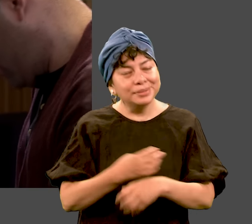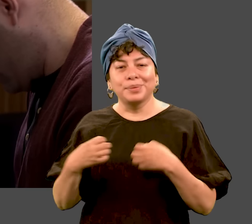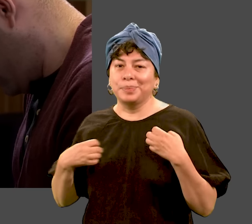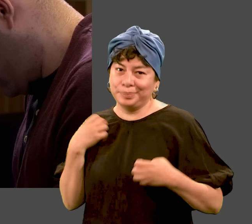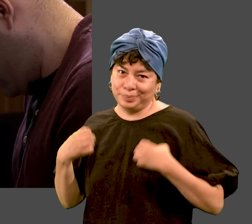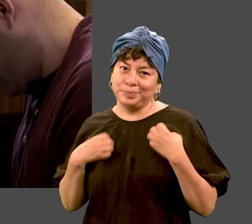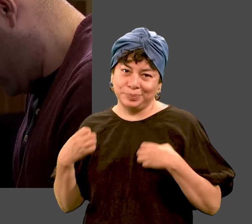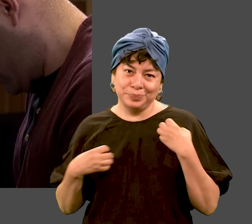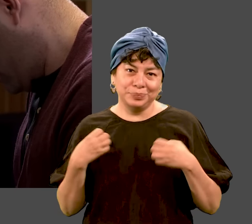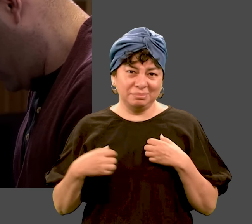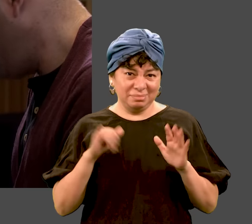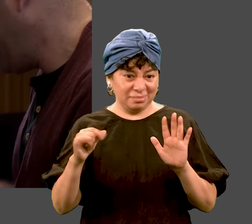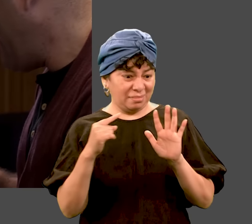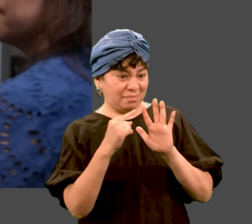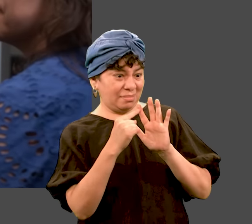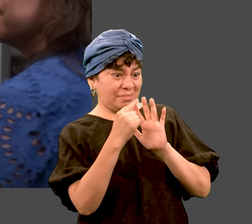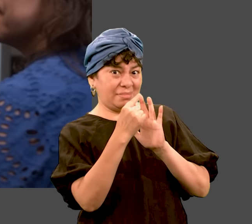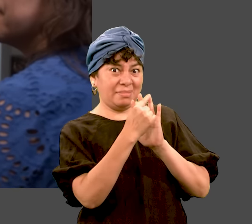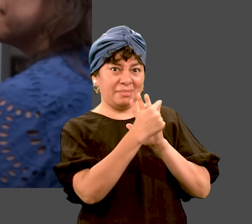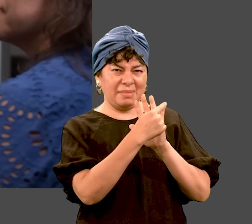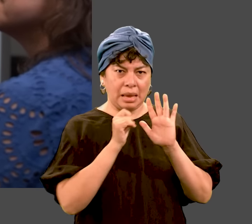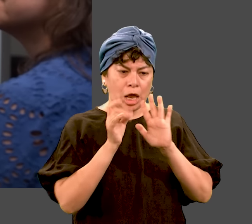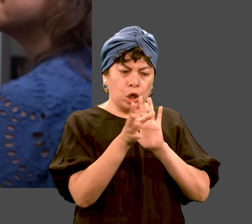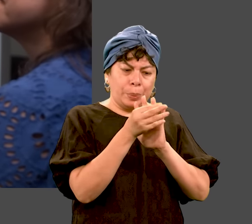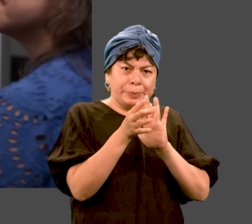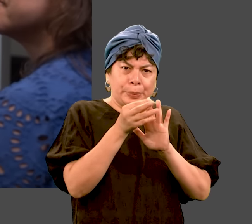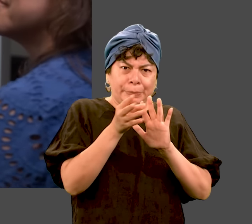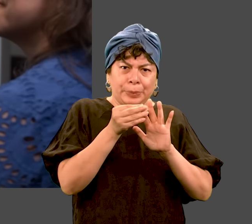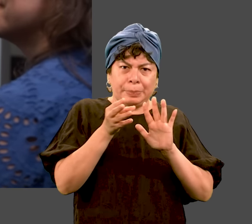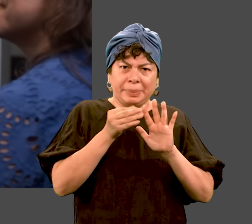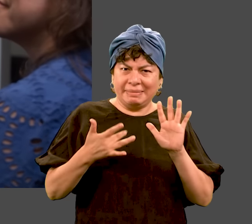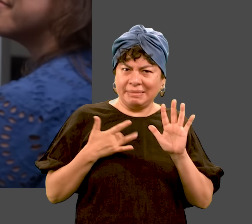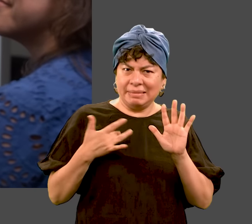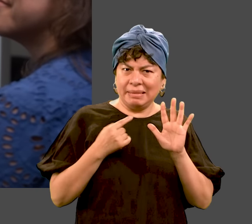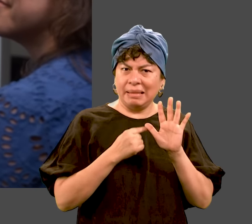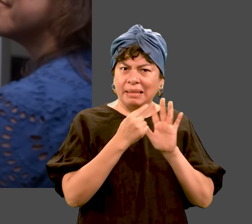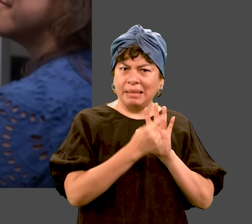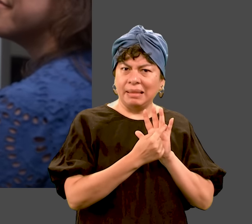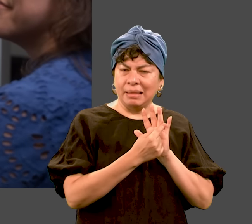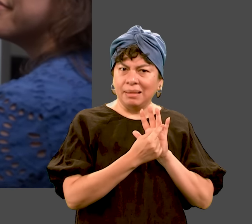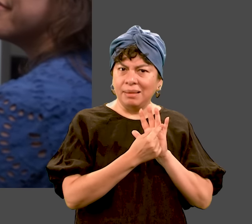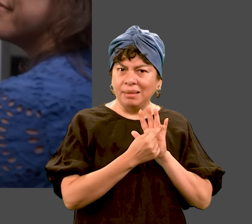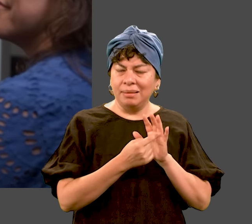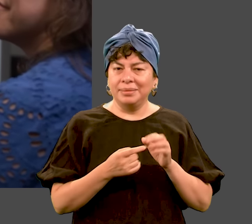Everything is right here at our fingertips. I mean there is so much you can obtain.